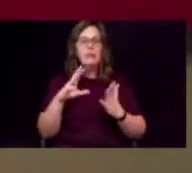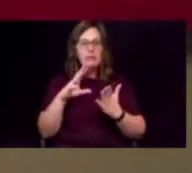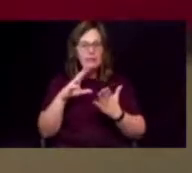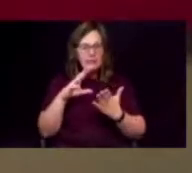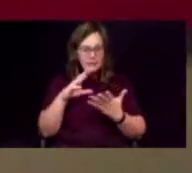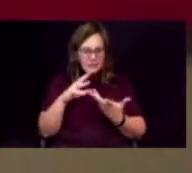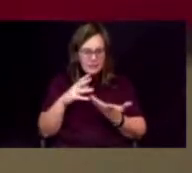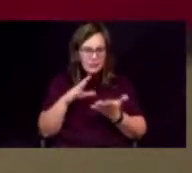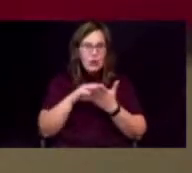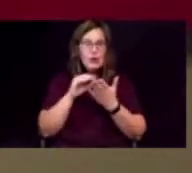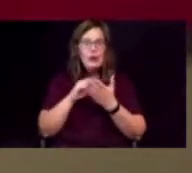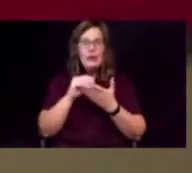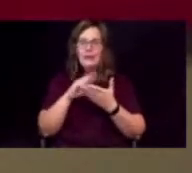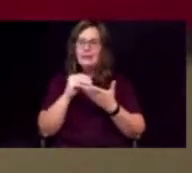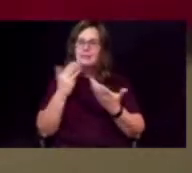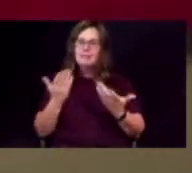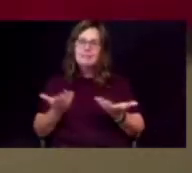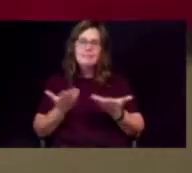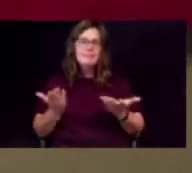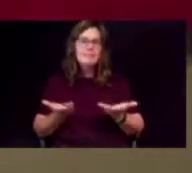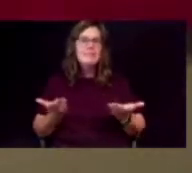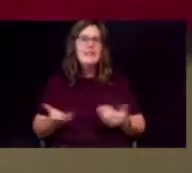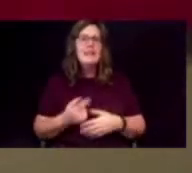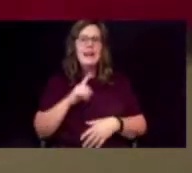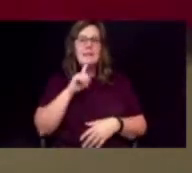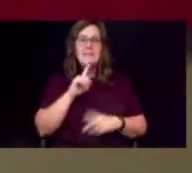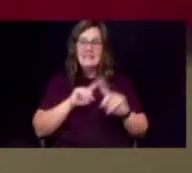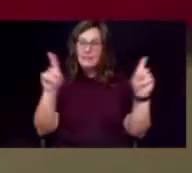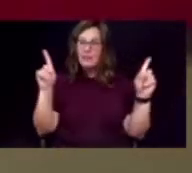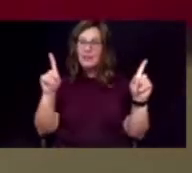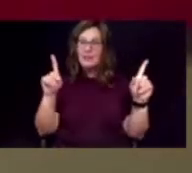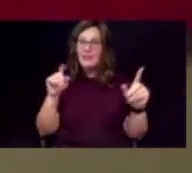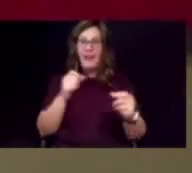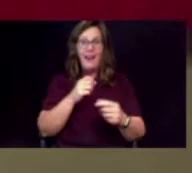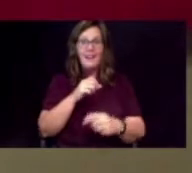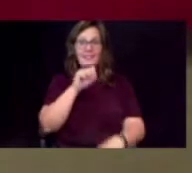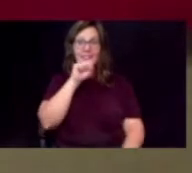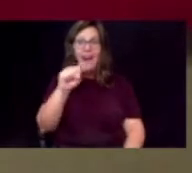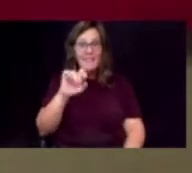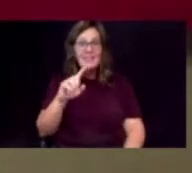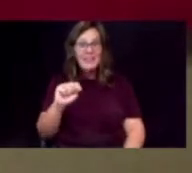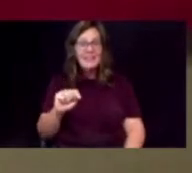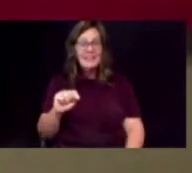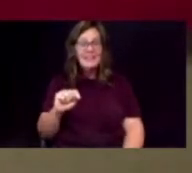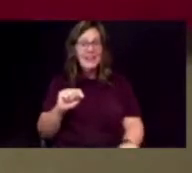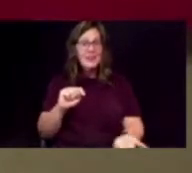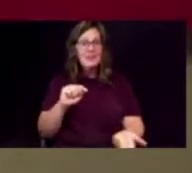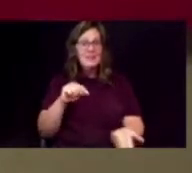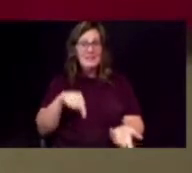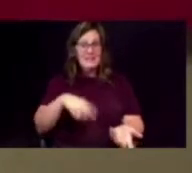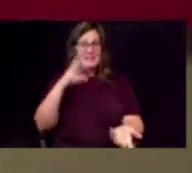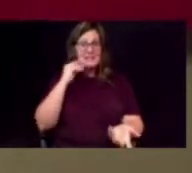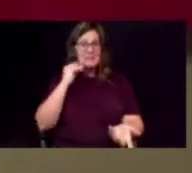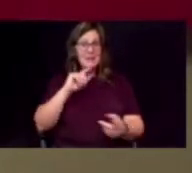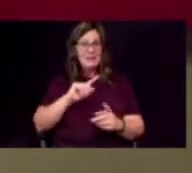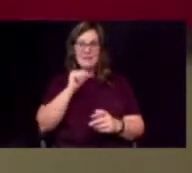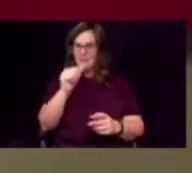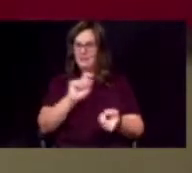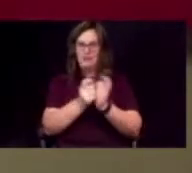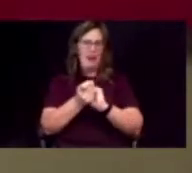but it's very different and i love it and i wouldn't change this experience for anything